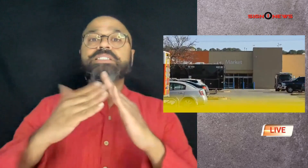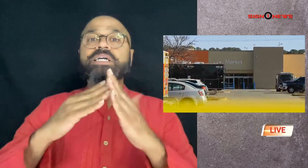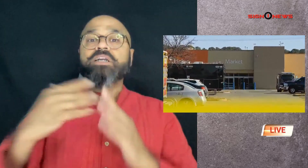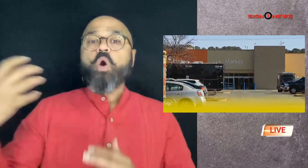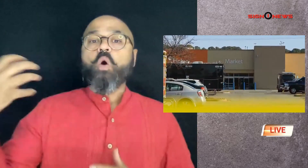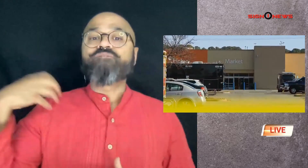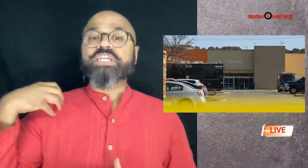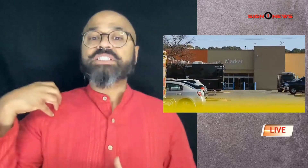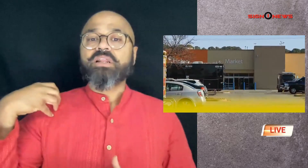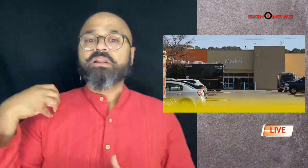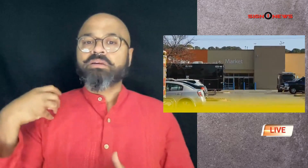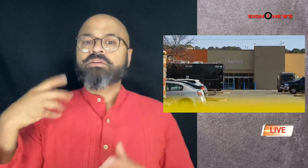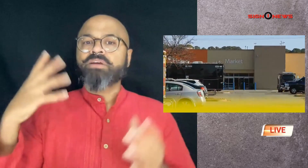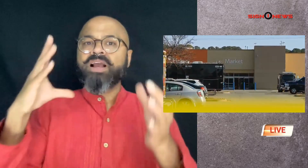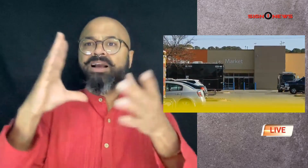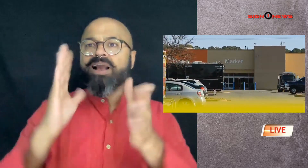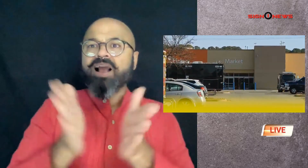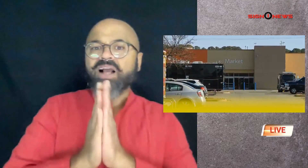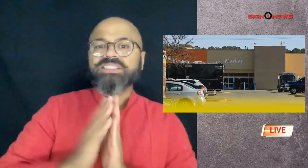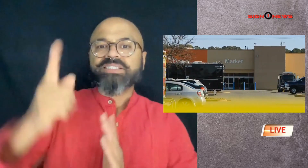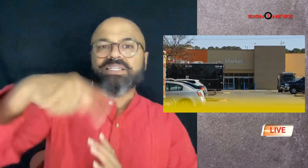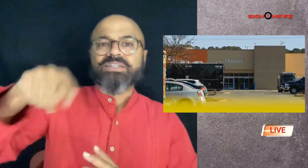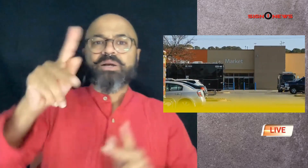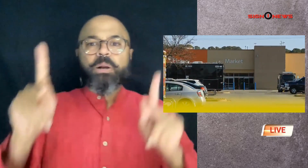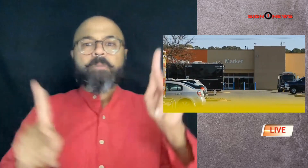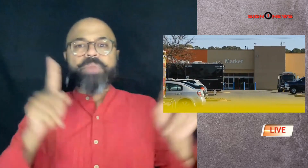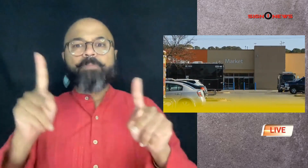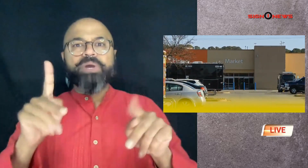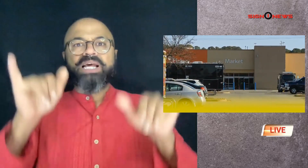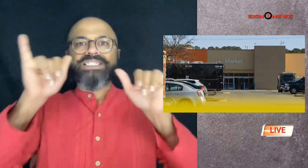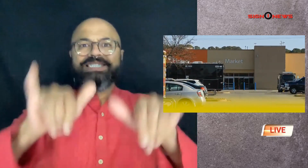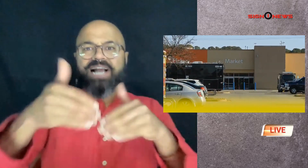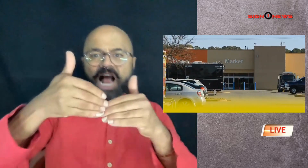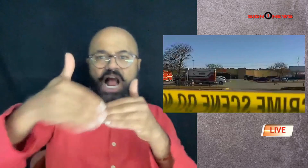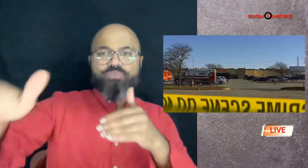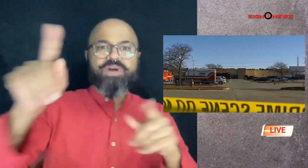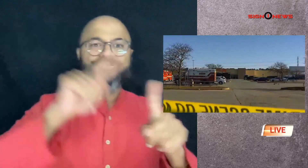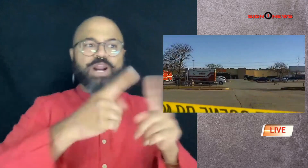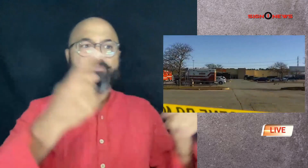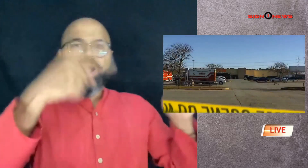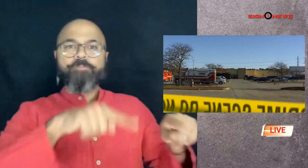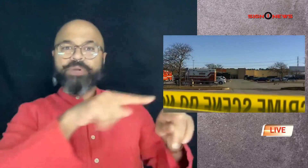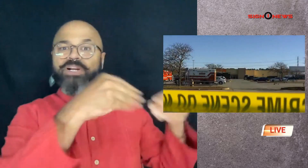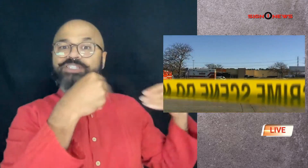city officials have asked people to stay away from the store while the investigation continues